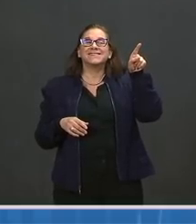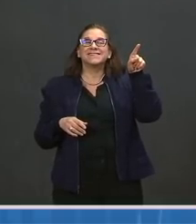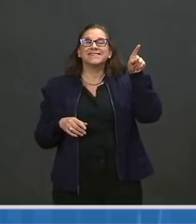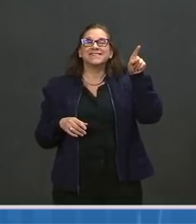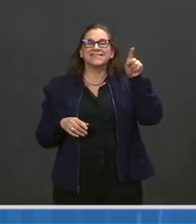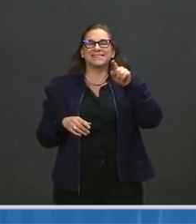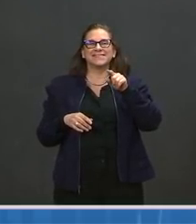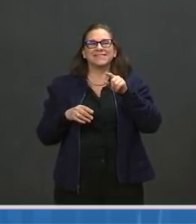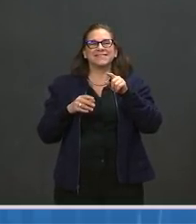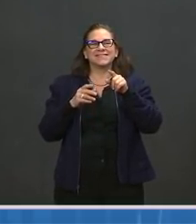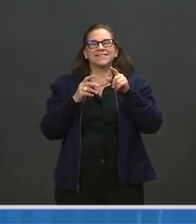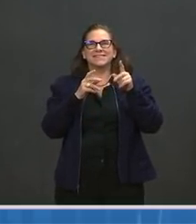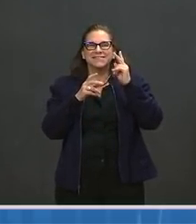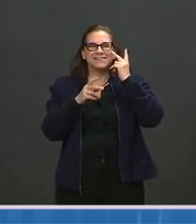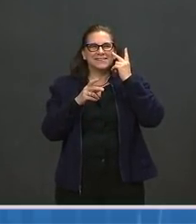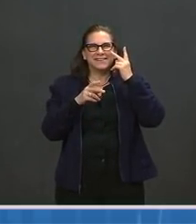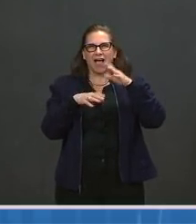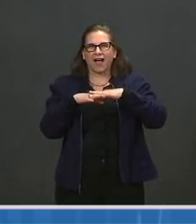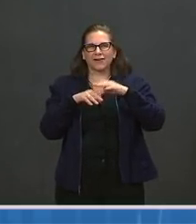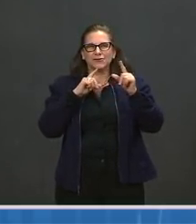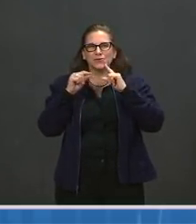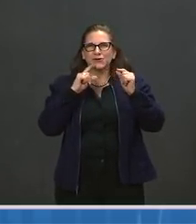these sites get great reviews as a place to get vaccinated.